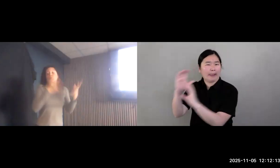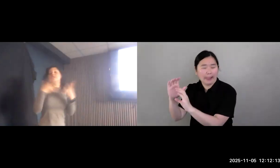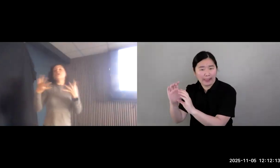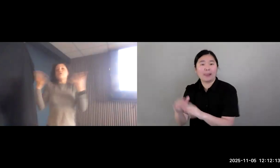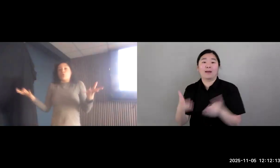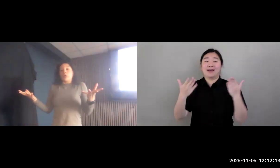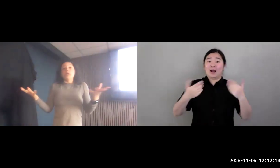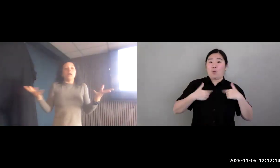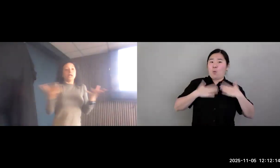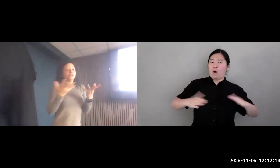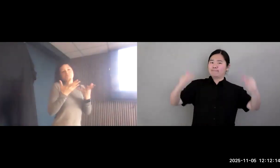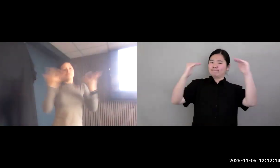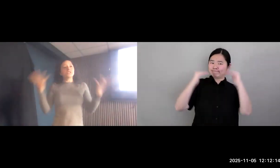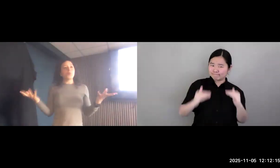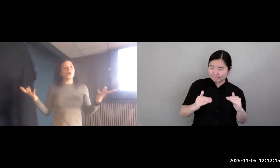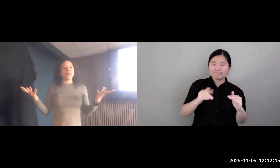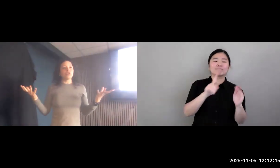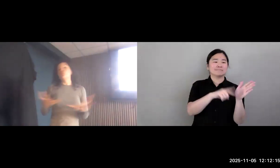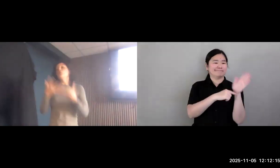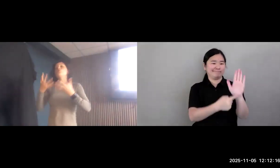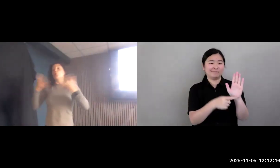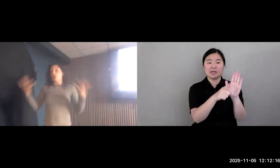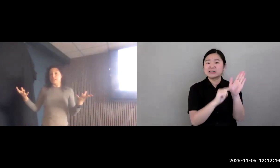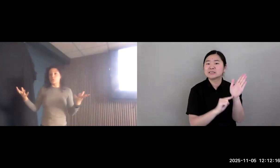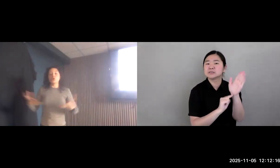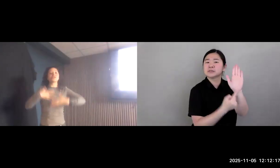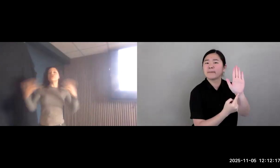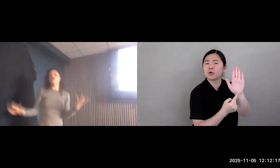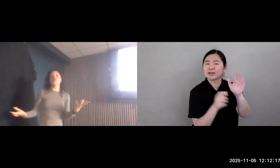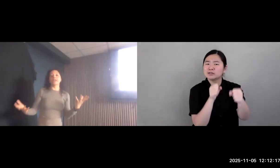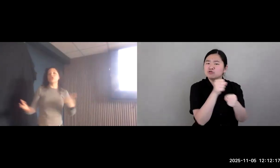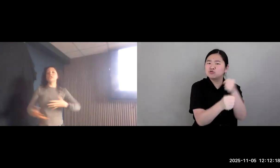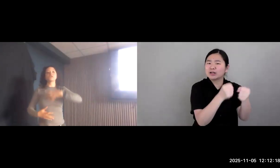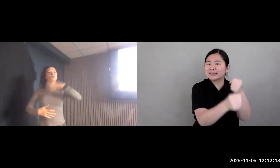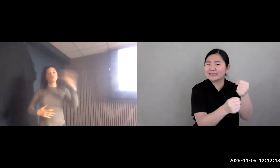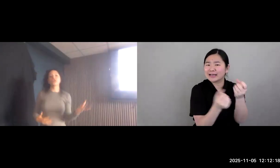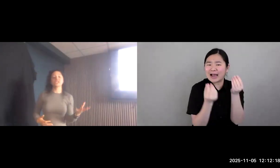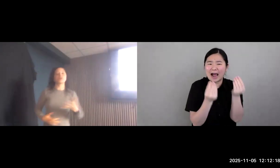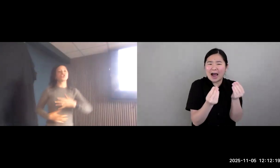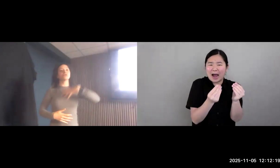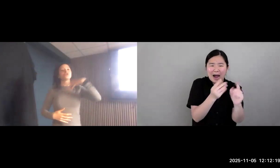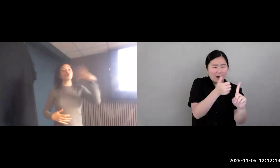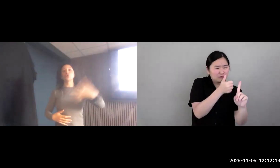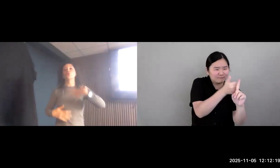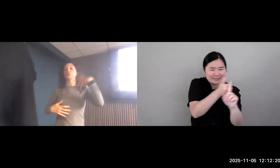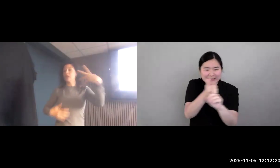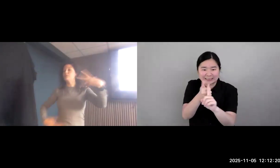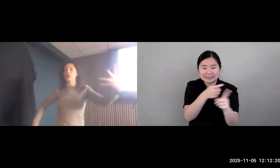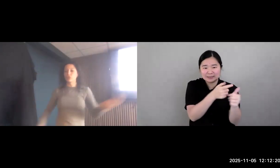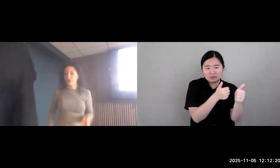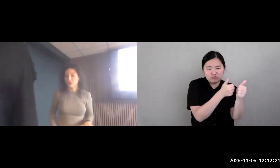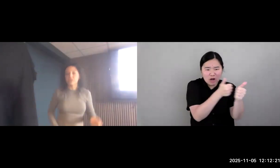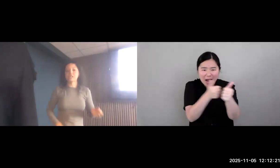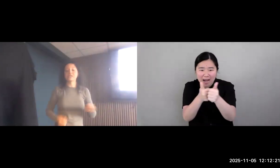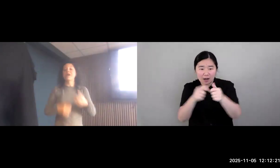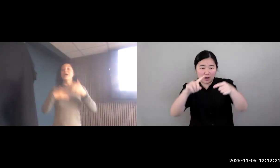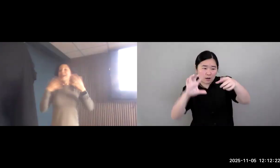When we tell a story in spoken languages, we use words, we use different strategies and different expressions to keep track of reference.